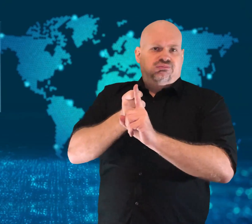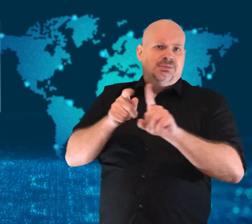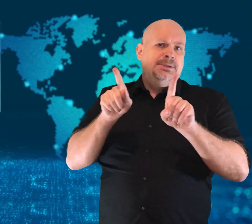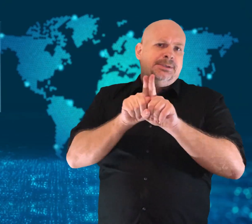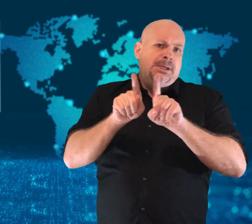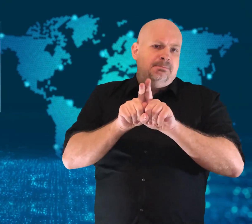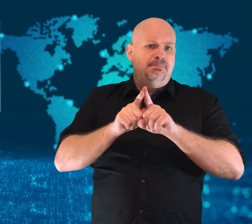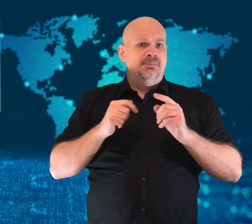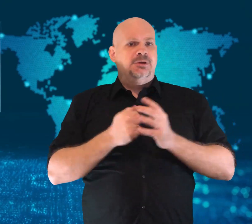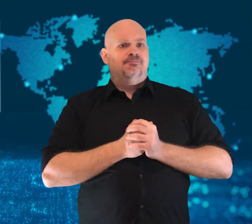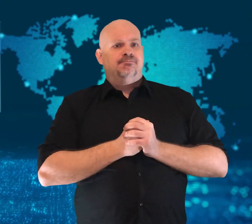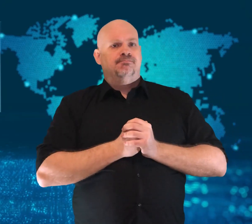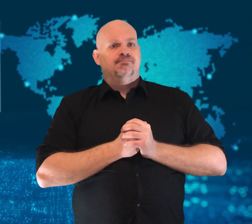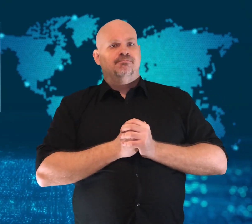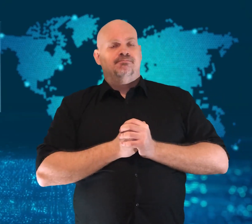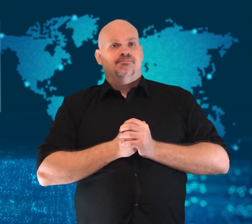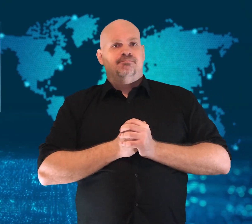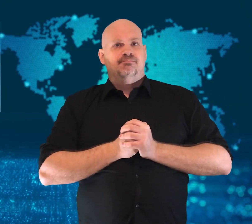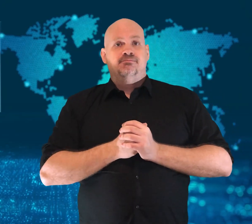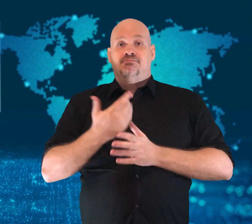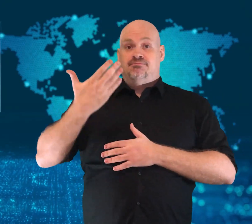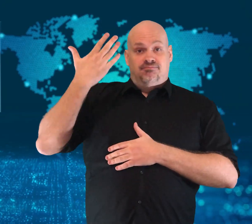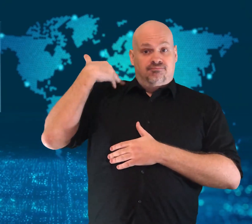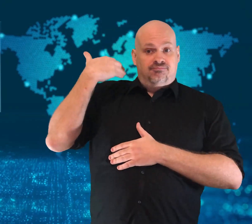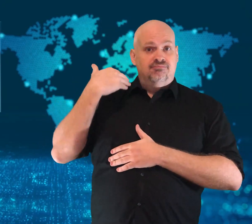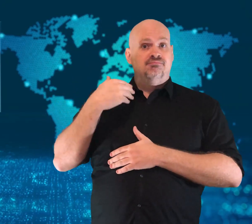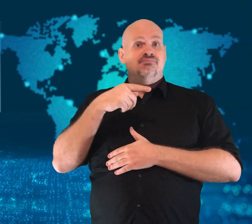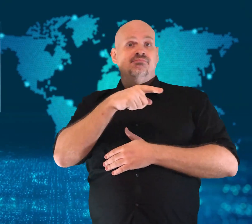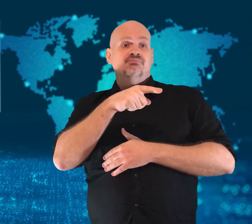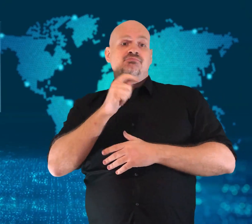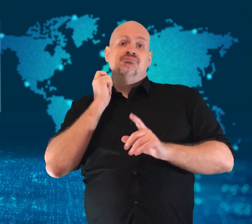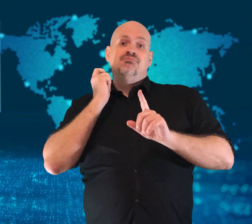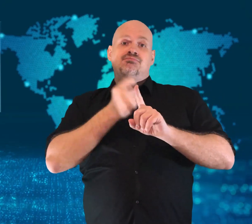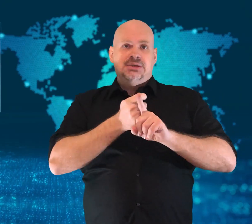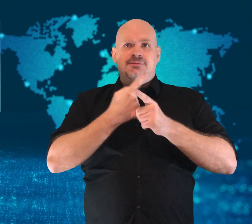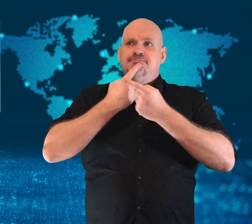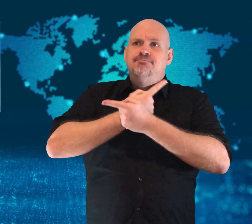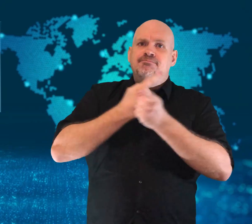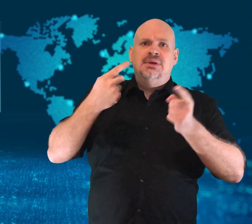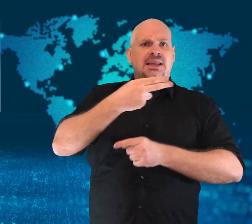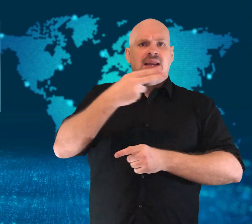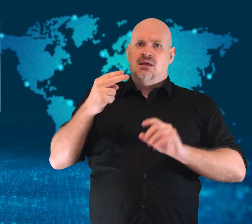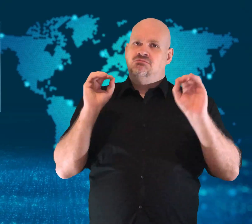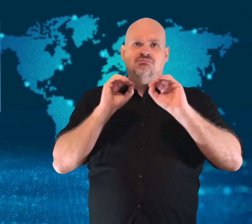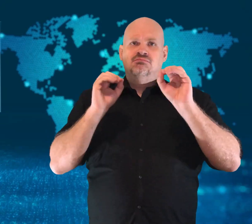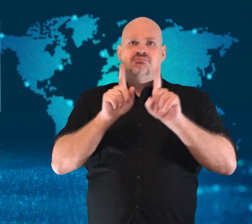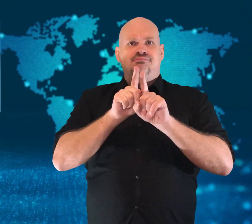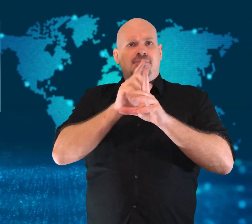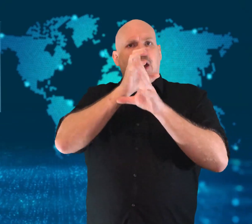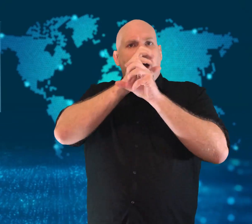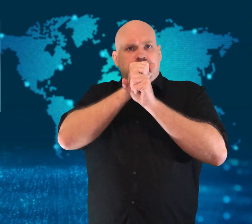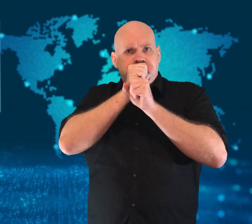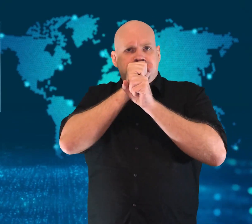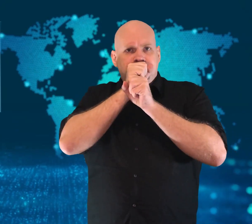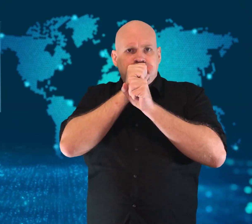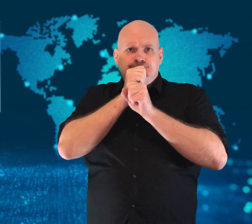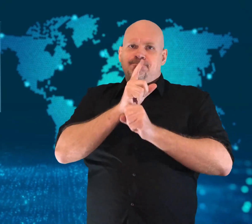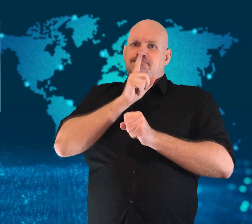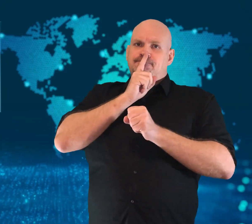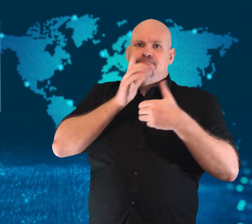but a new amendment passed last January allows offenders’ names